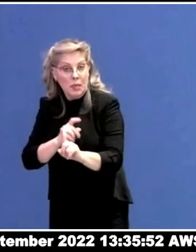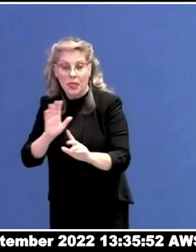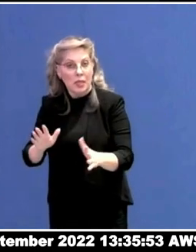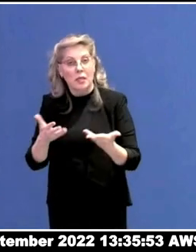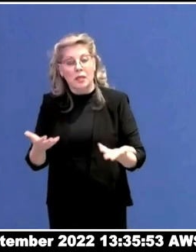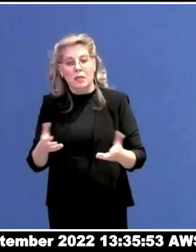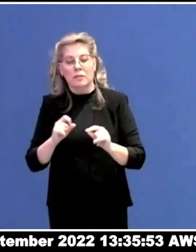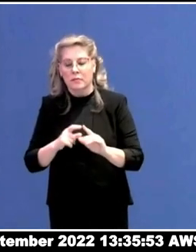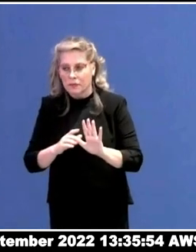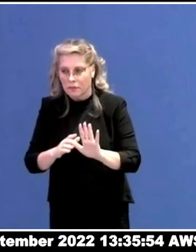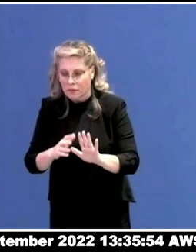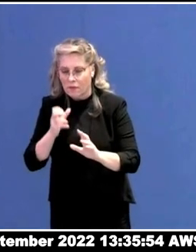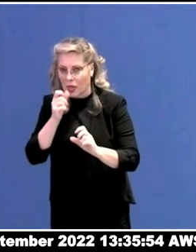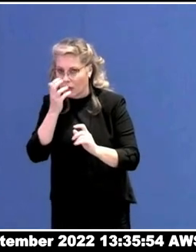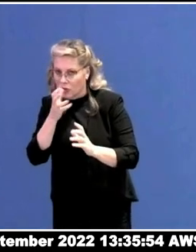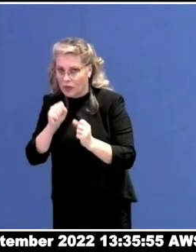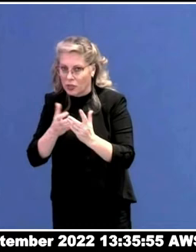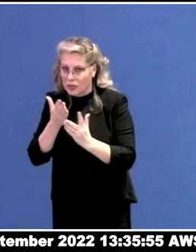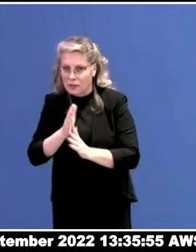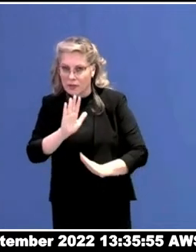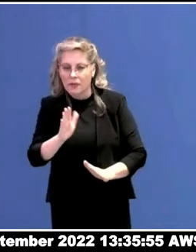Can you just - can we remind you just to slow down a little.